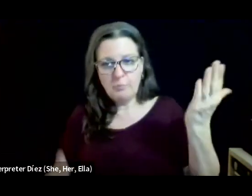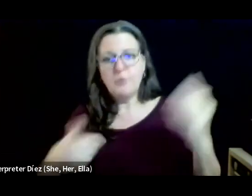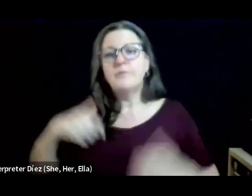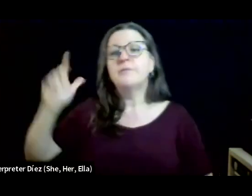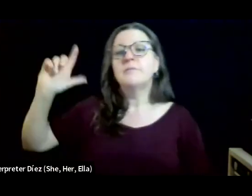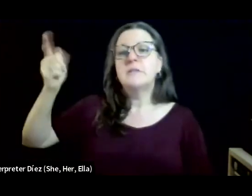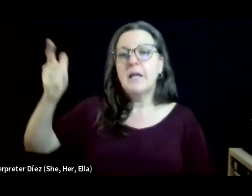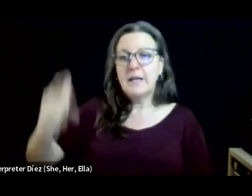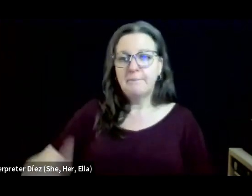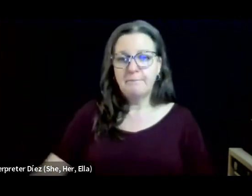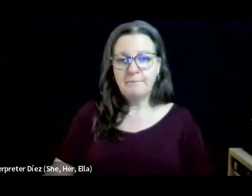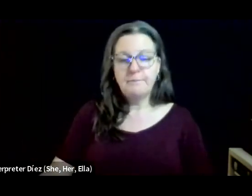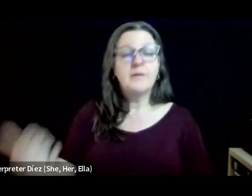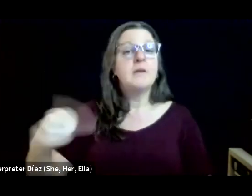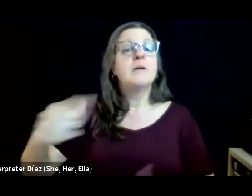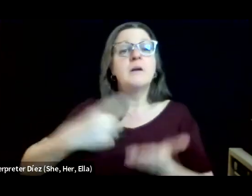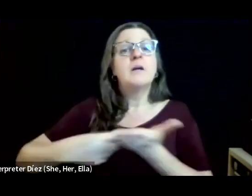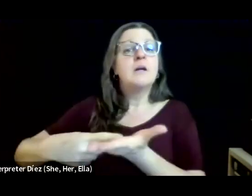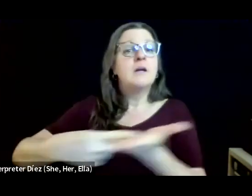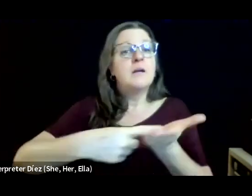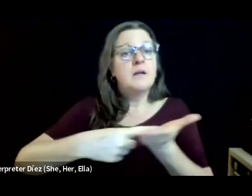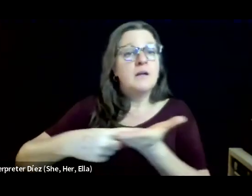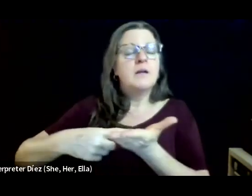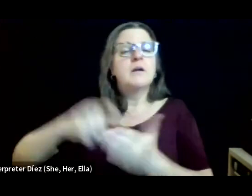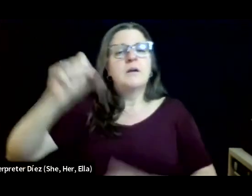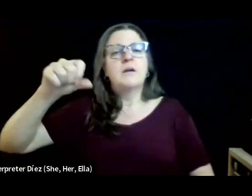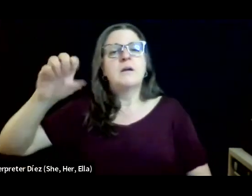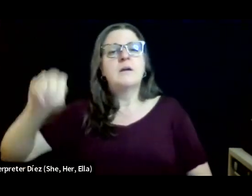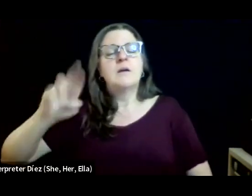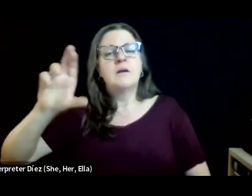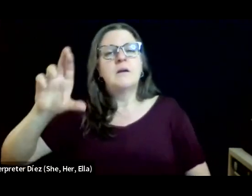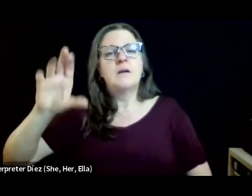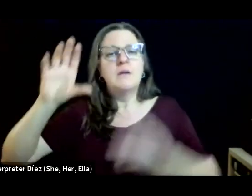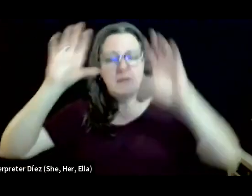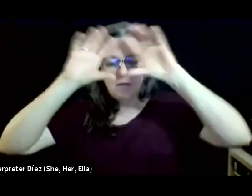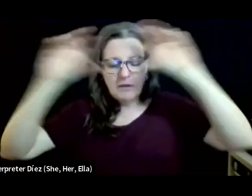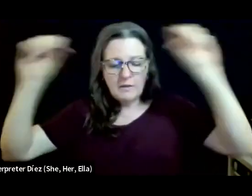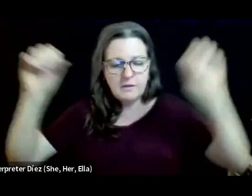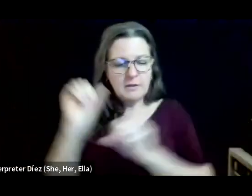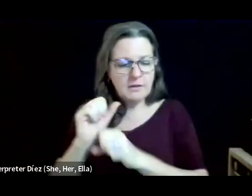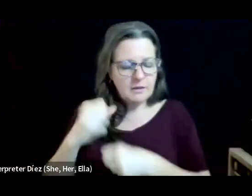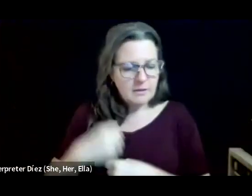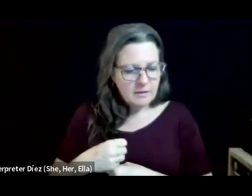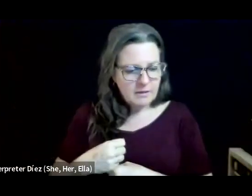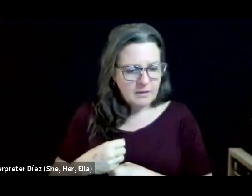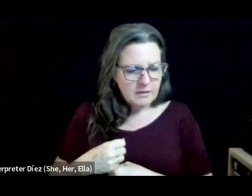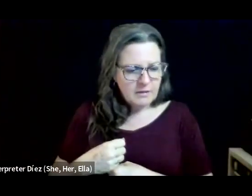Any discussion? Uh, yes, Mr. President, I'm making a counter motion.